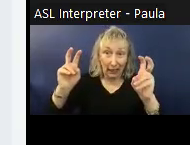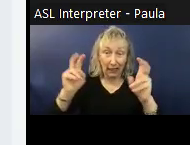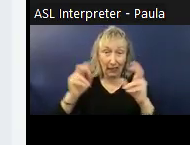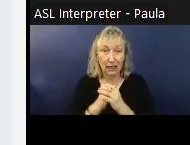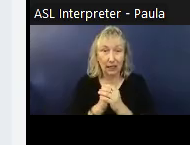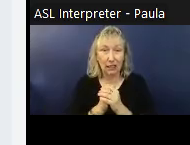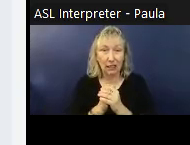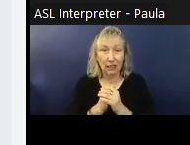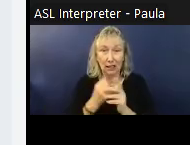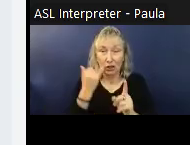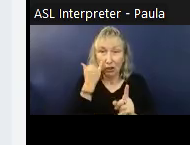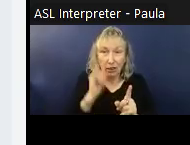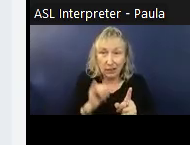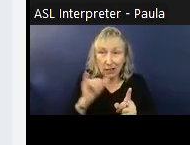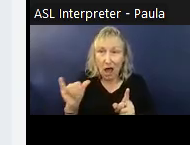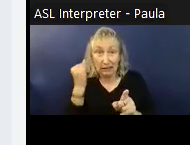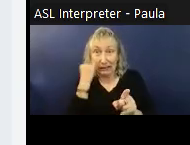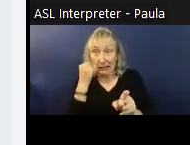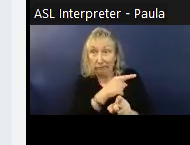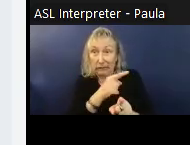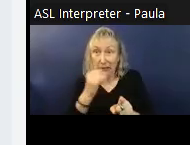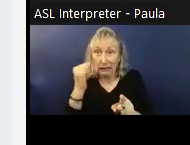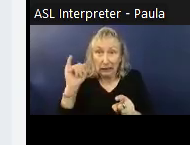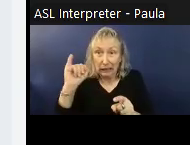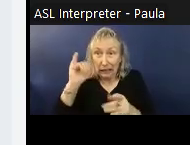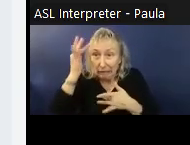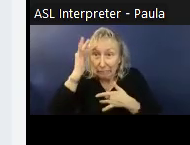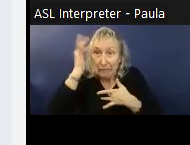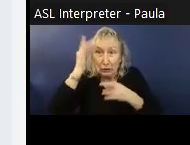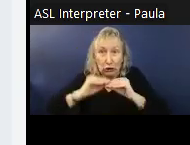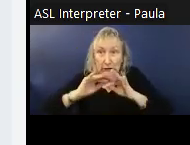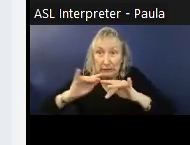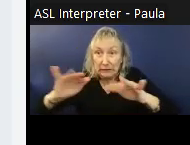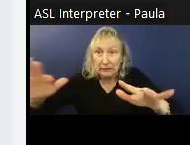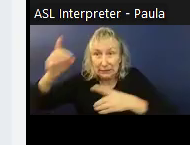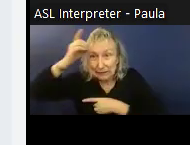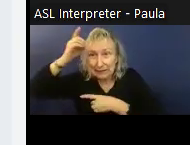Such as in cases of infectious disease as determined by health professionals.